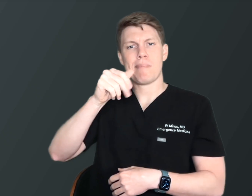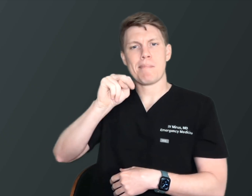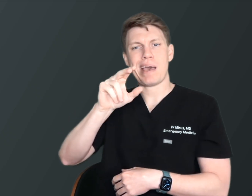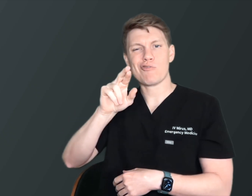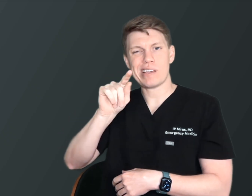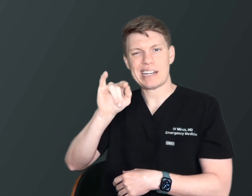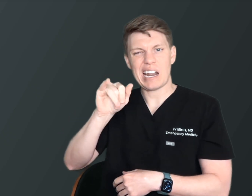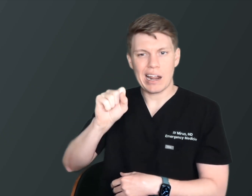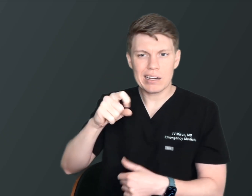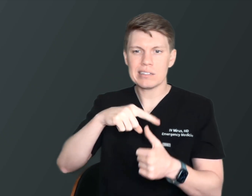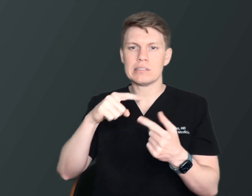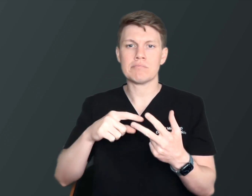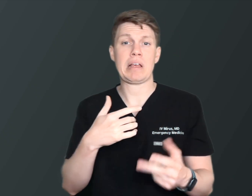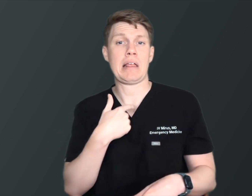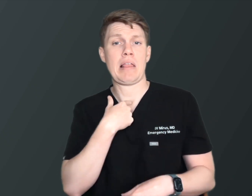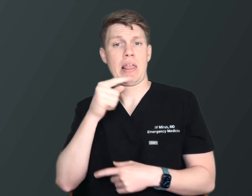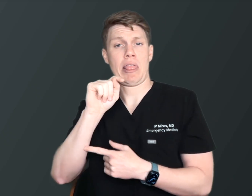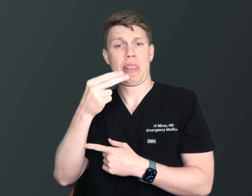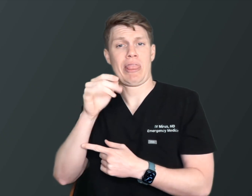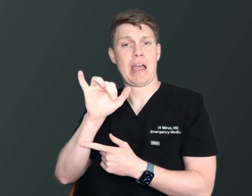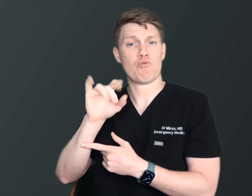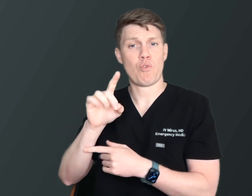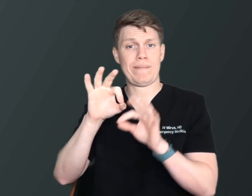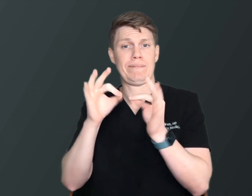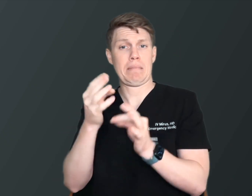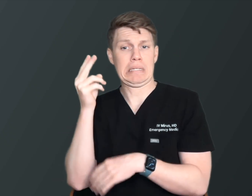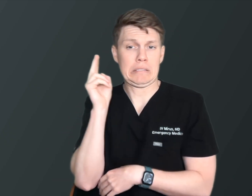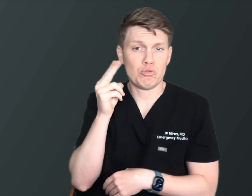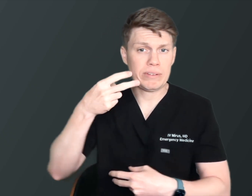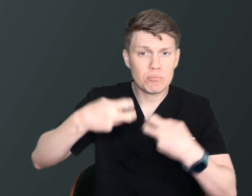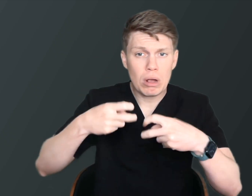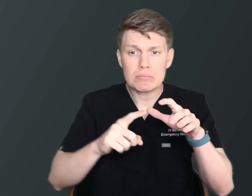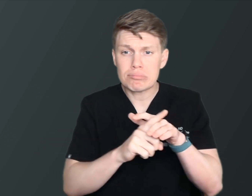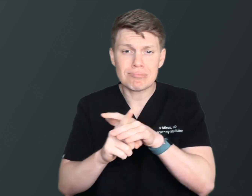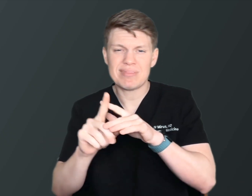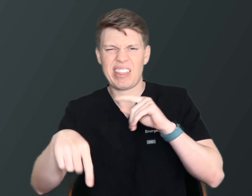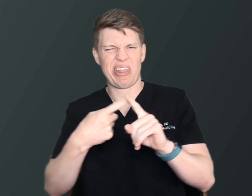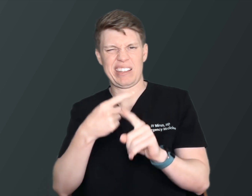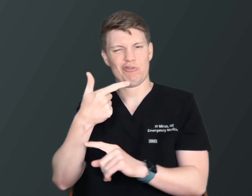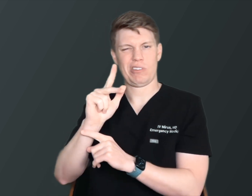pancreatitis, family history of thyroid issues,